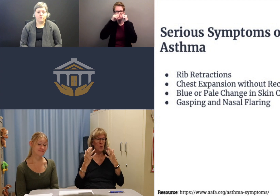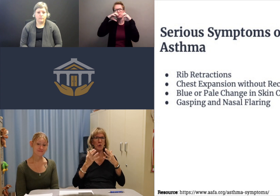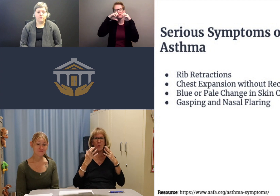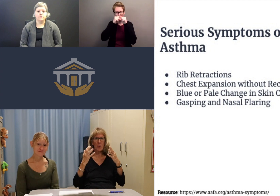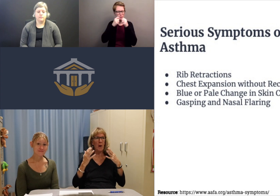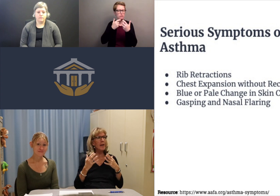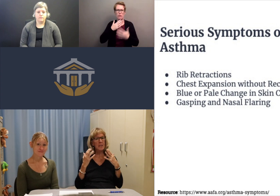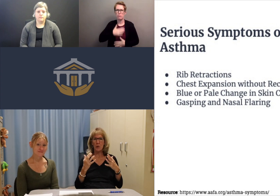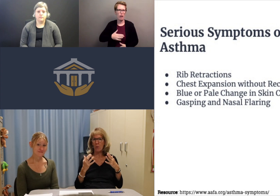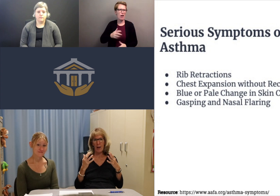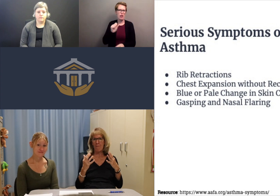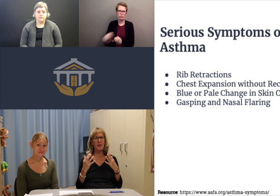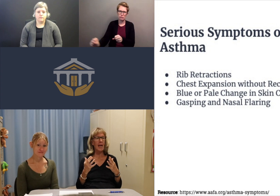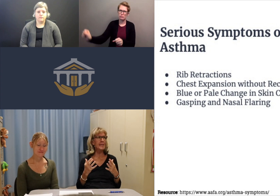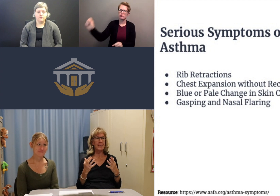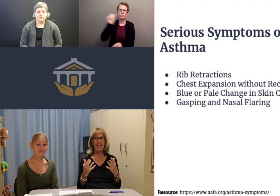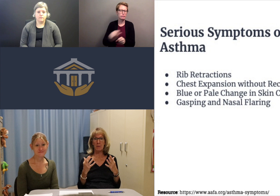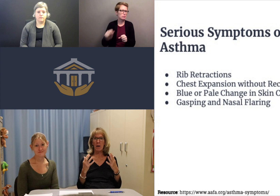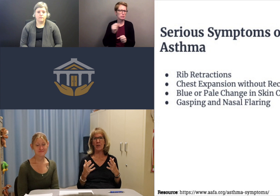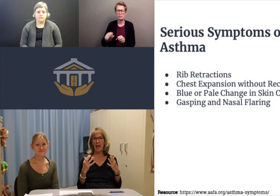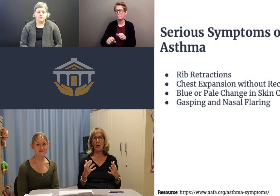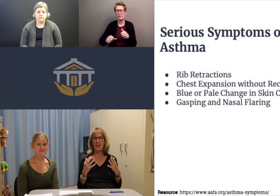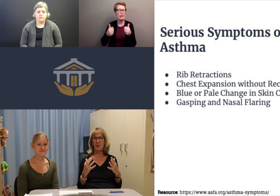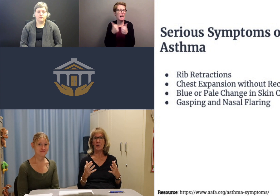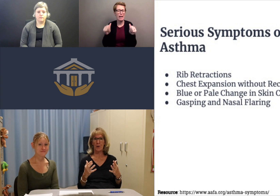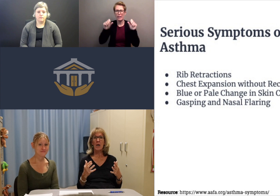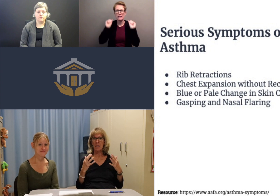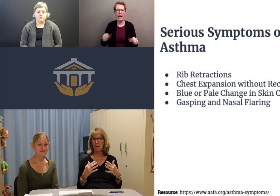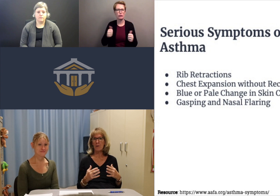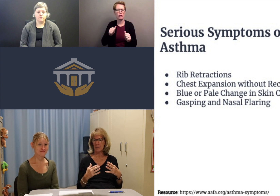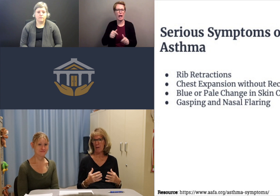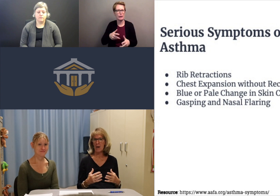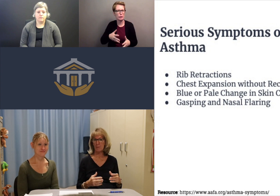your body is doing whatever it can to get as much air into your lungs as possible.